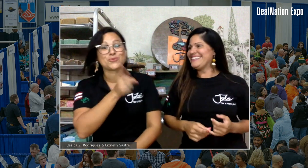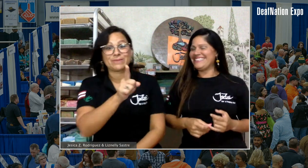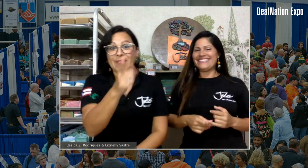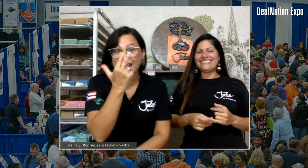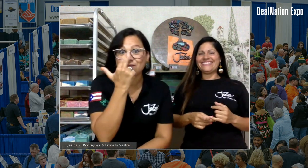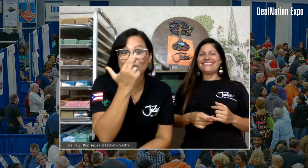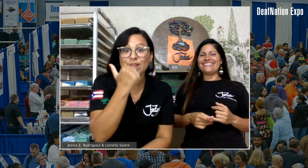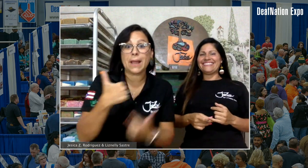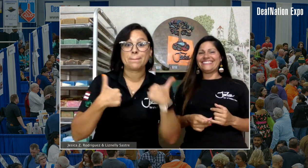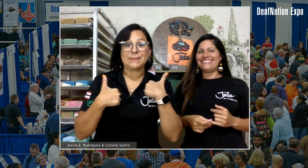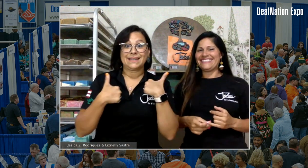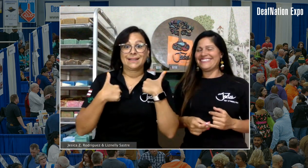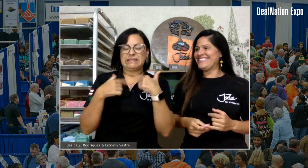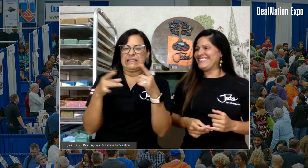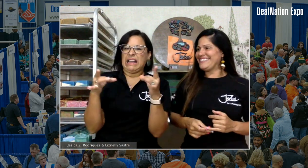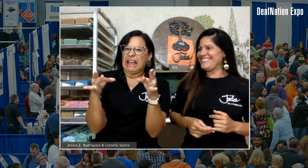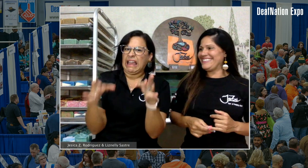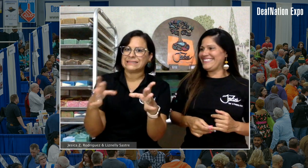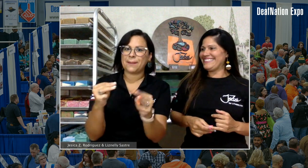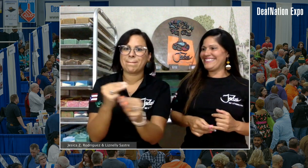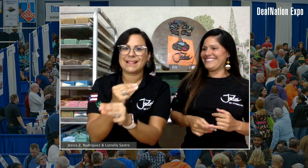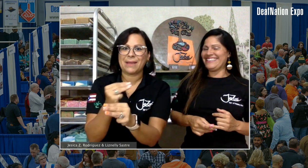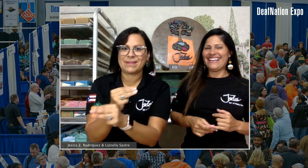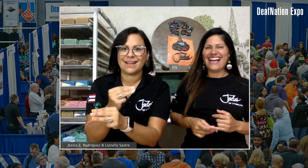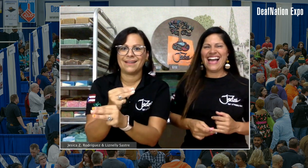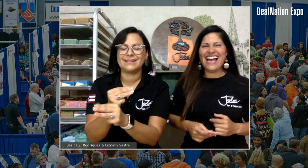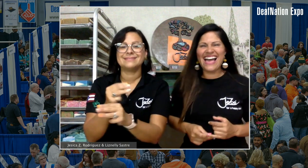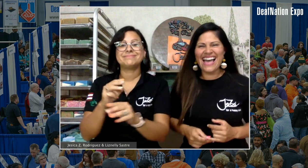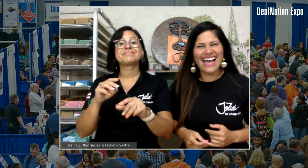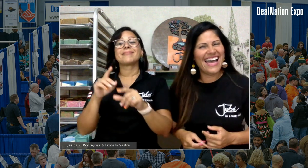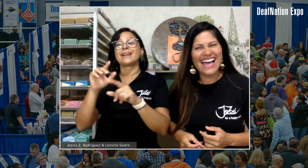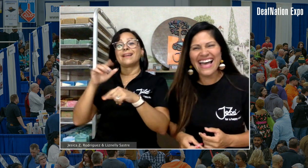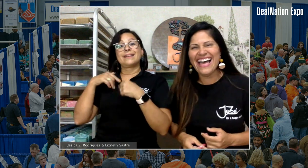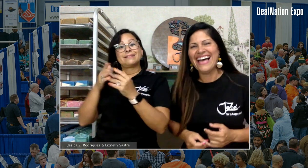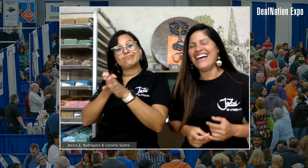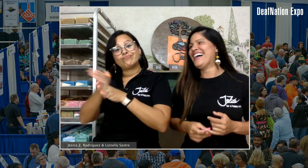True. It’s funny, for me, I hate mathematics.